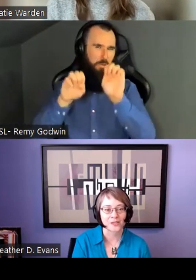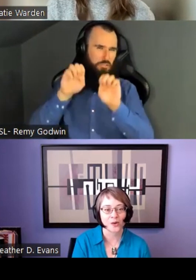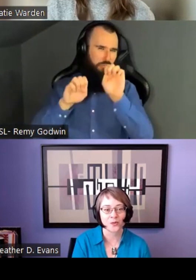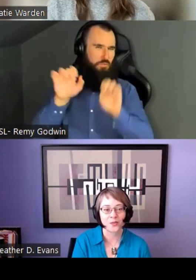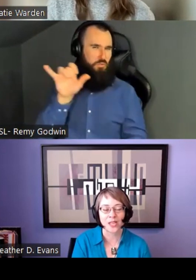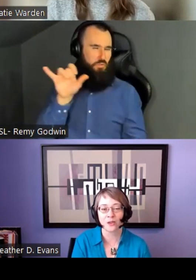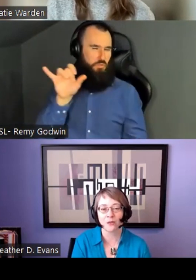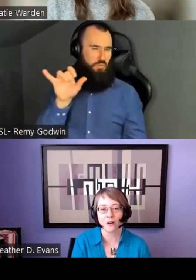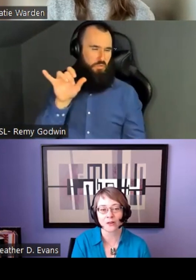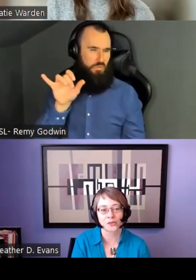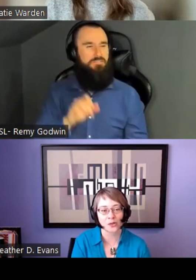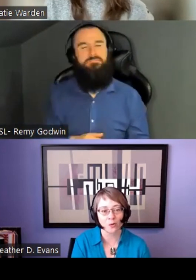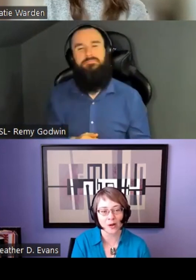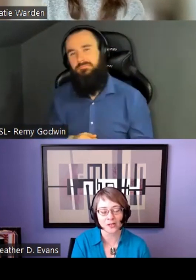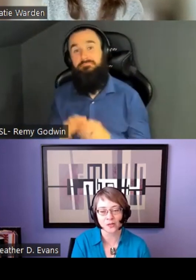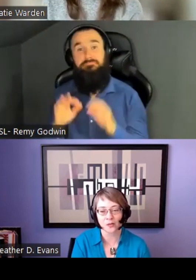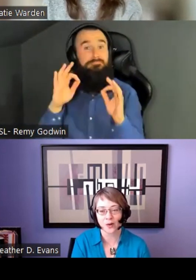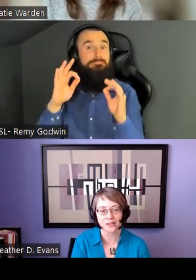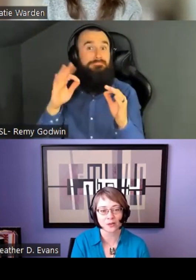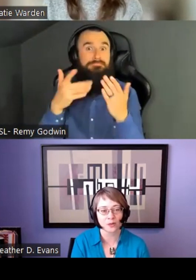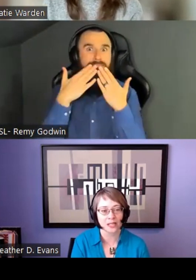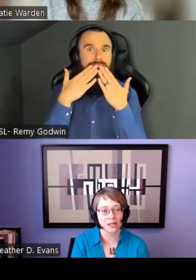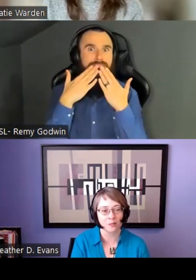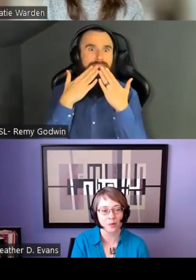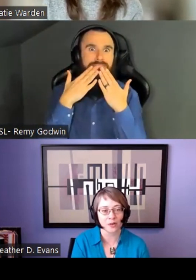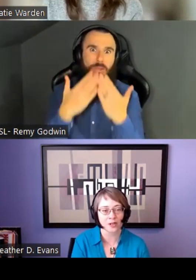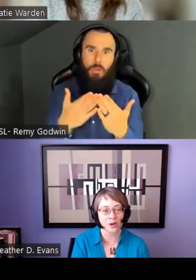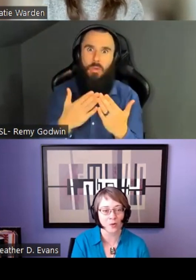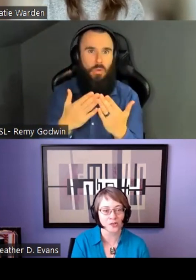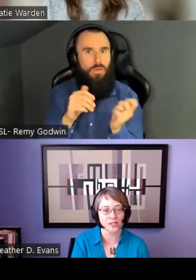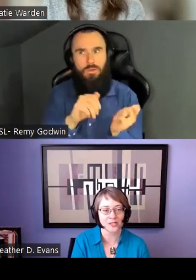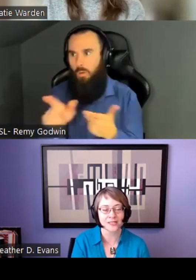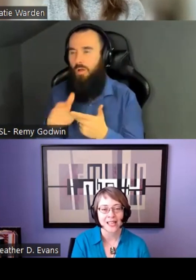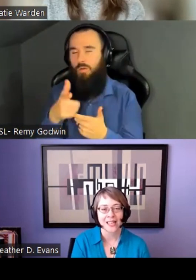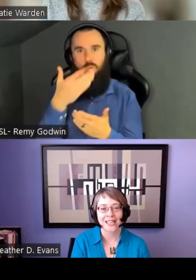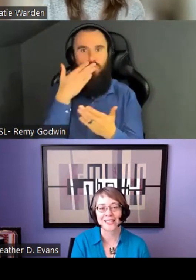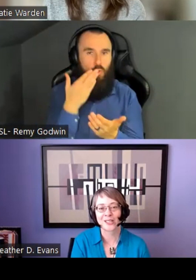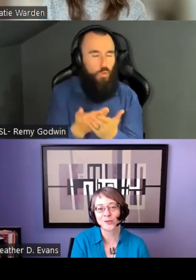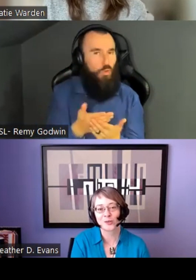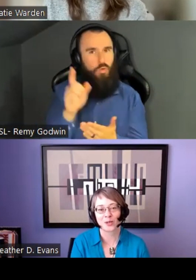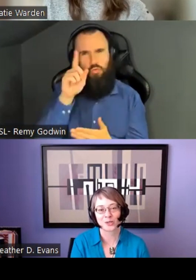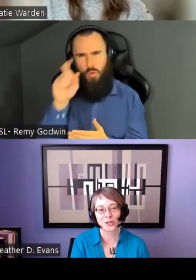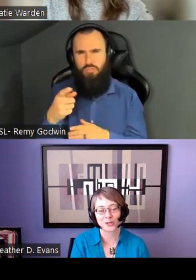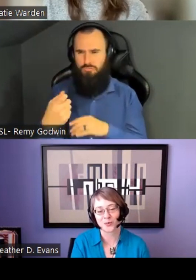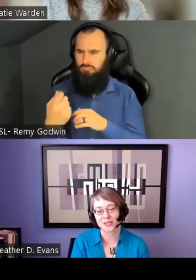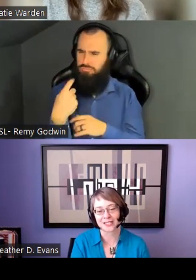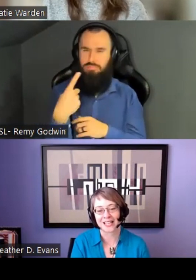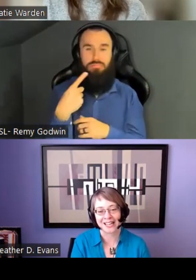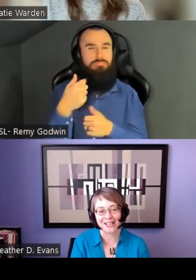So thank you all so much for raising really important questions and thank you so much Dr. Warden Katie